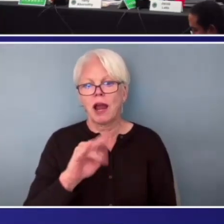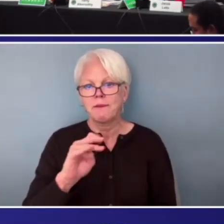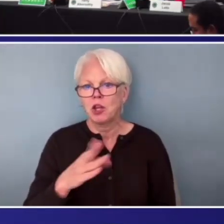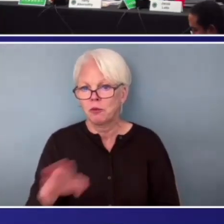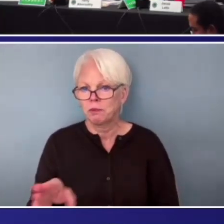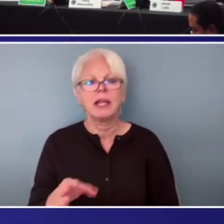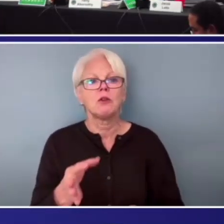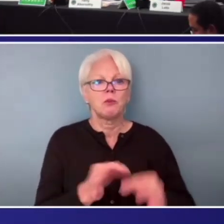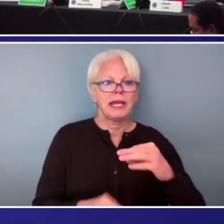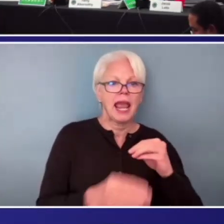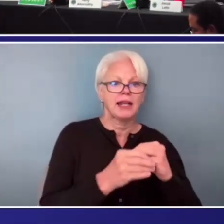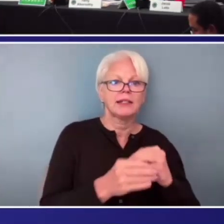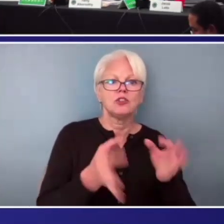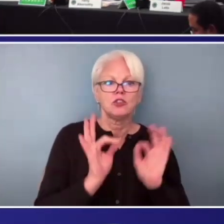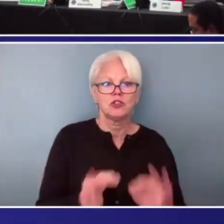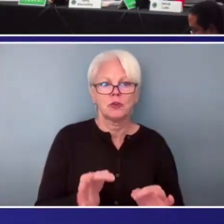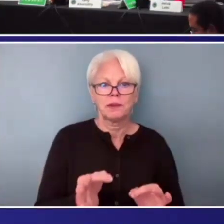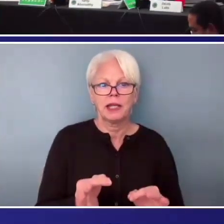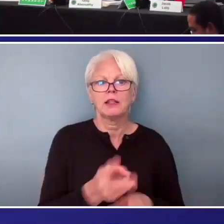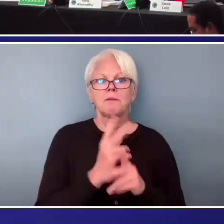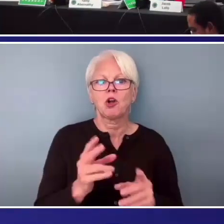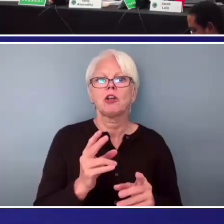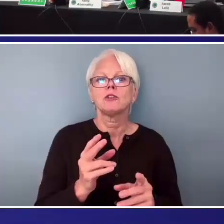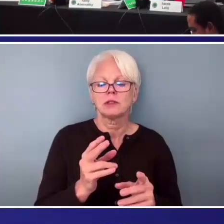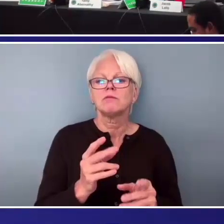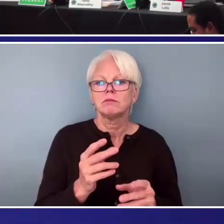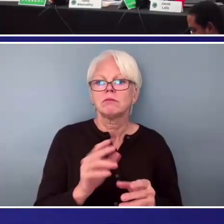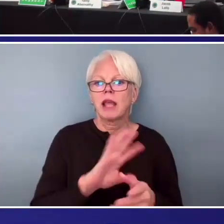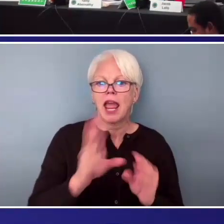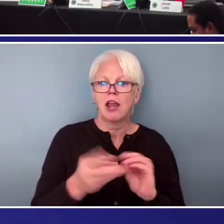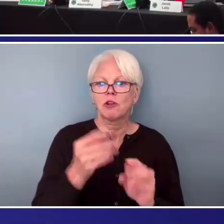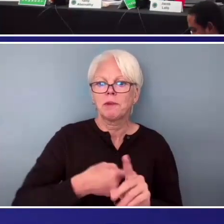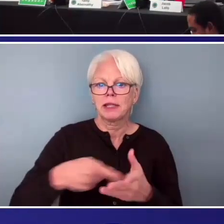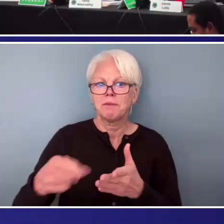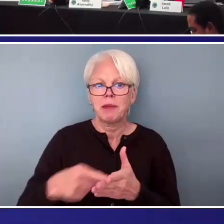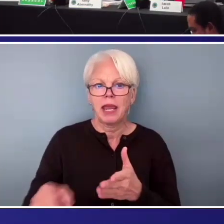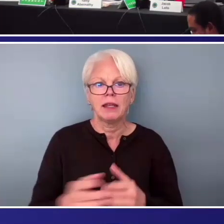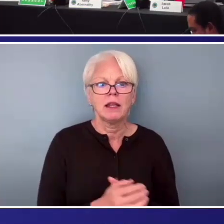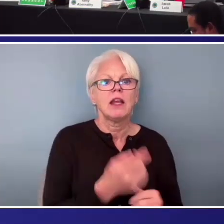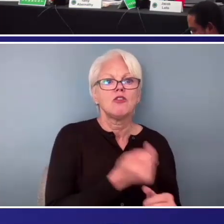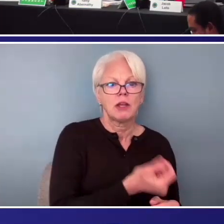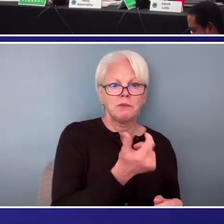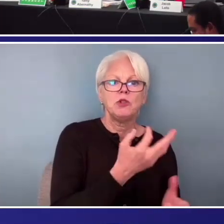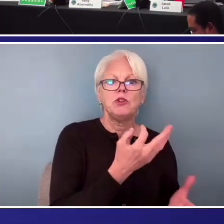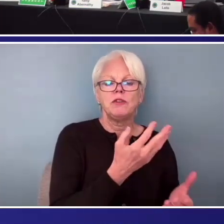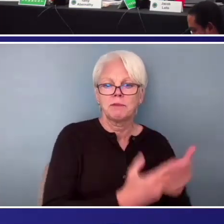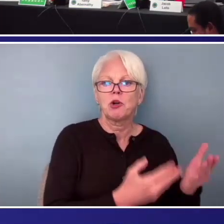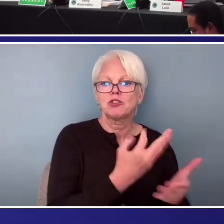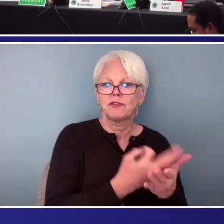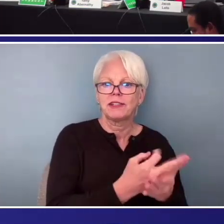aggregate monthly payment. We have removed the reference to has a partial financial hardship and added the words remains on the Income Based Repayment